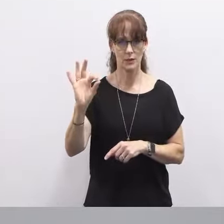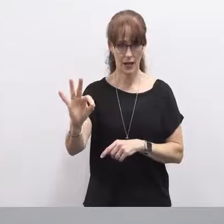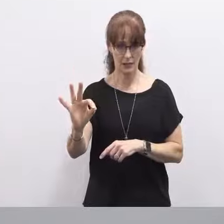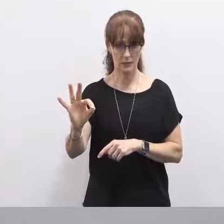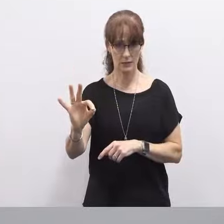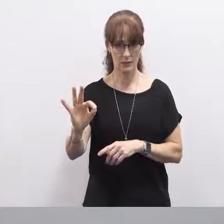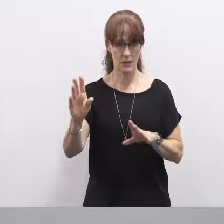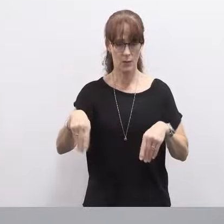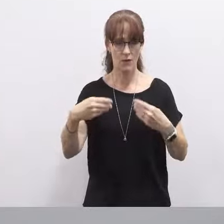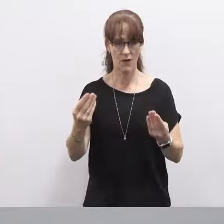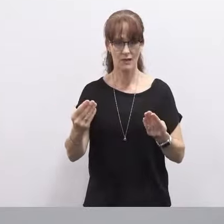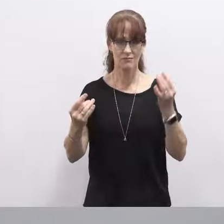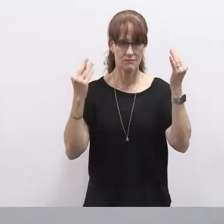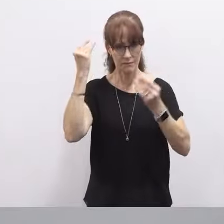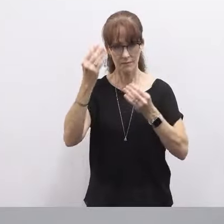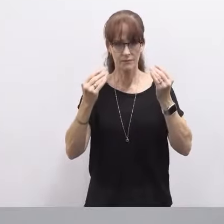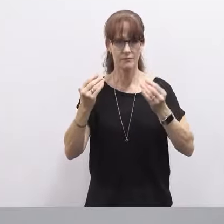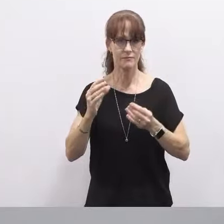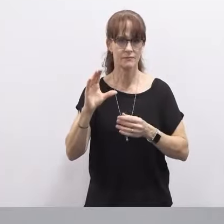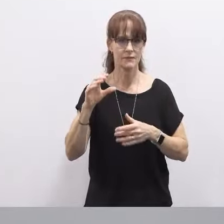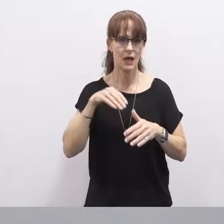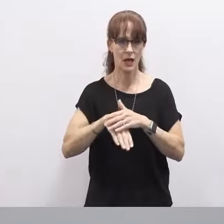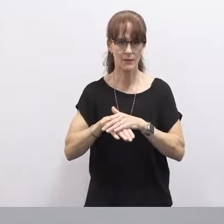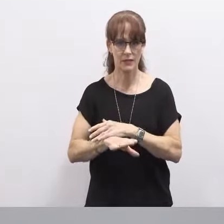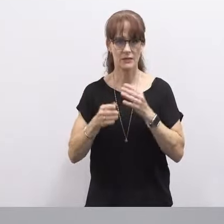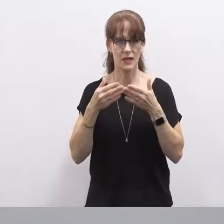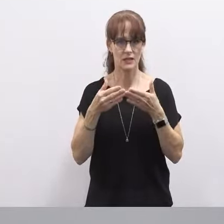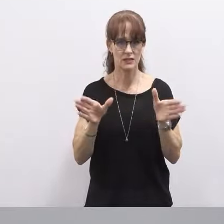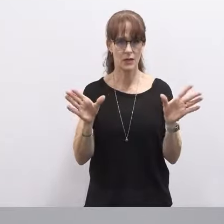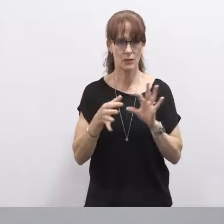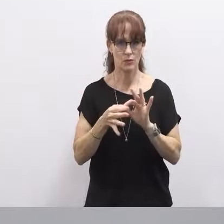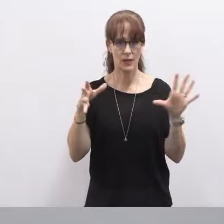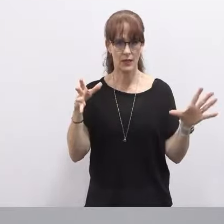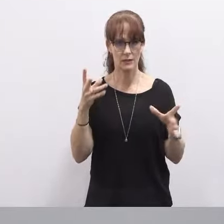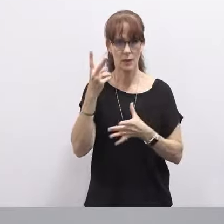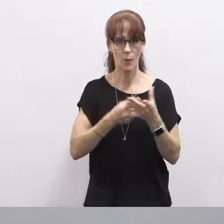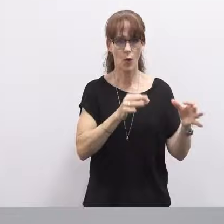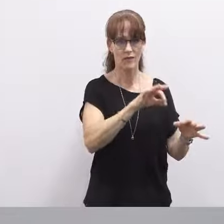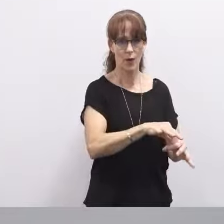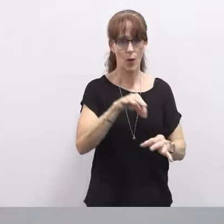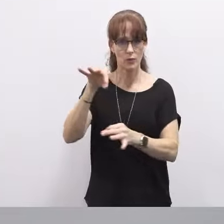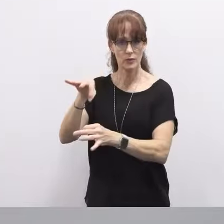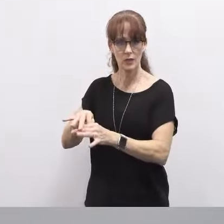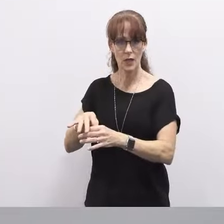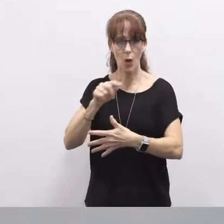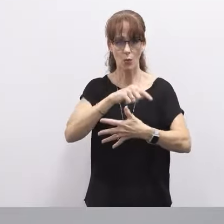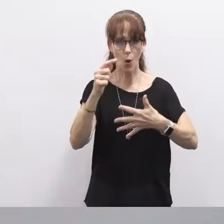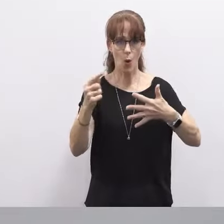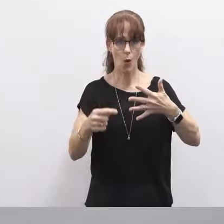providing consideration accommodations and general release. Both votes were separately conducted by a roll call and were unanimous